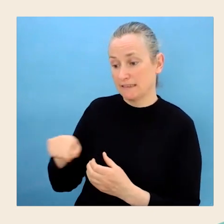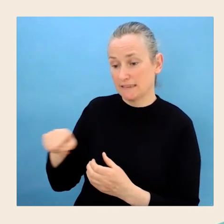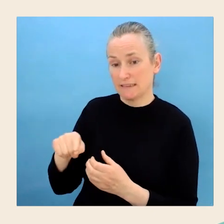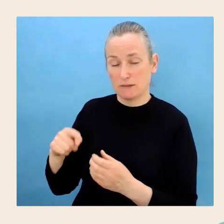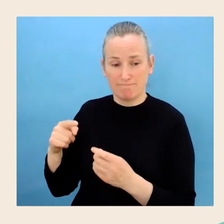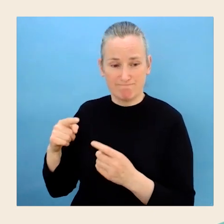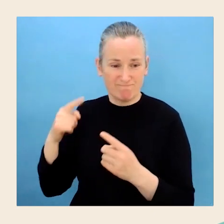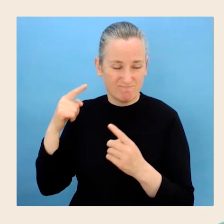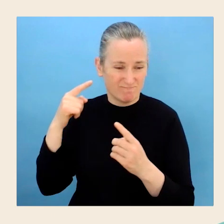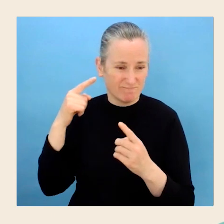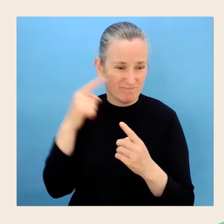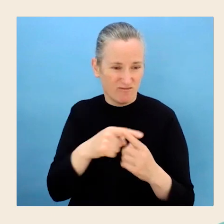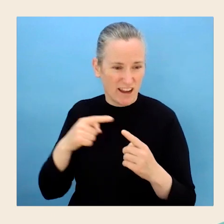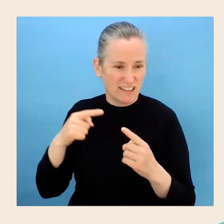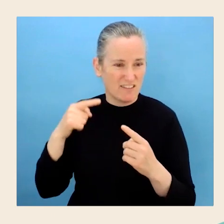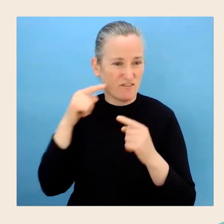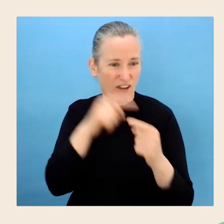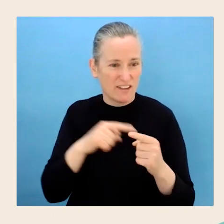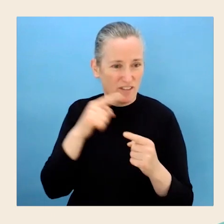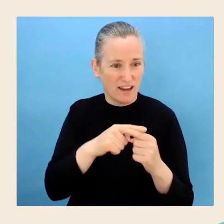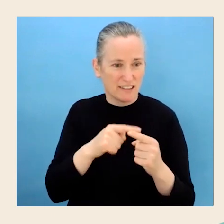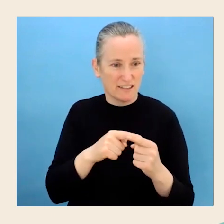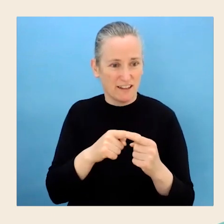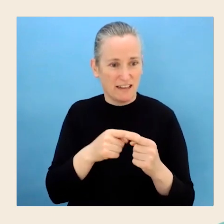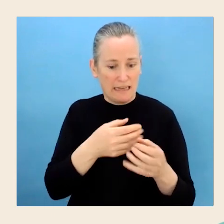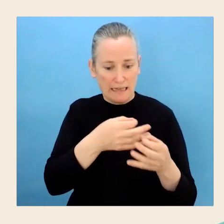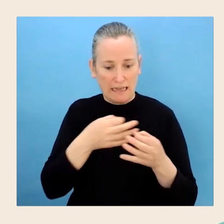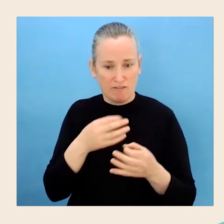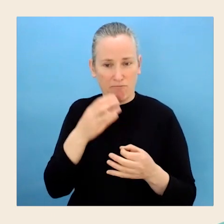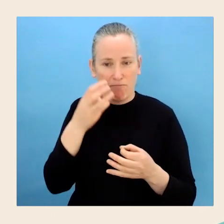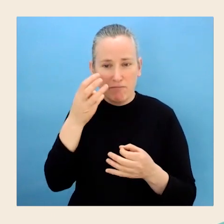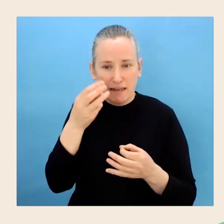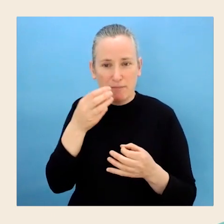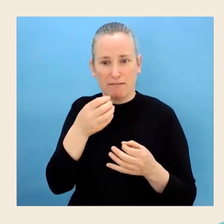They don't really have to be grateful for their fucking shots. And that's their problem,